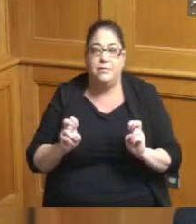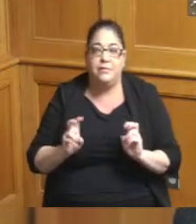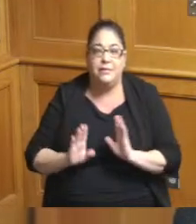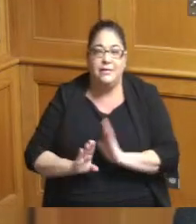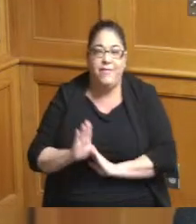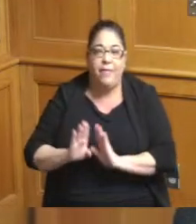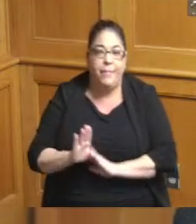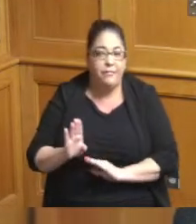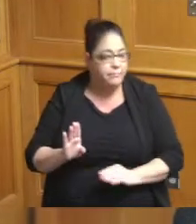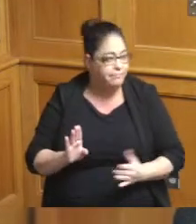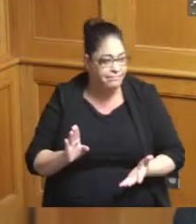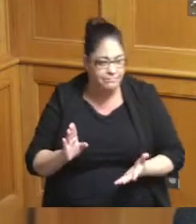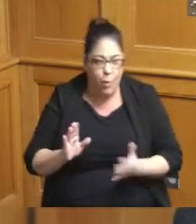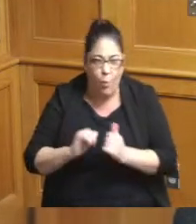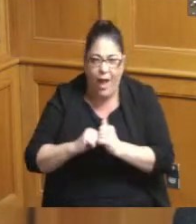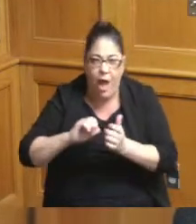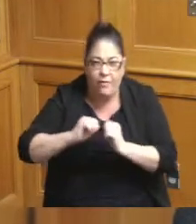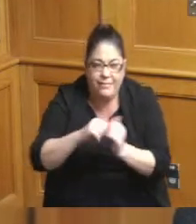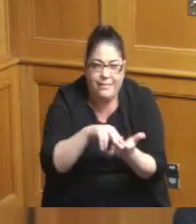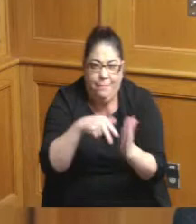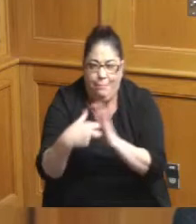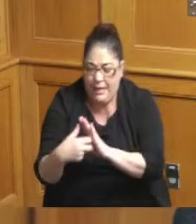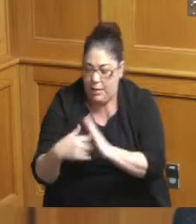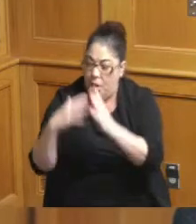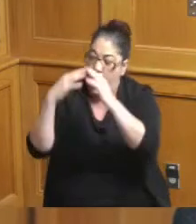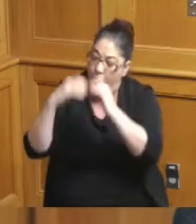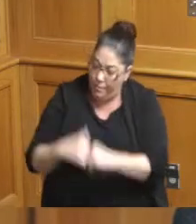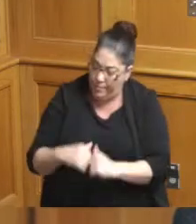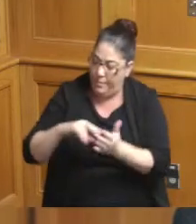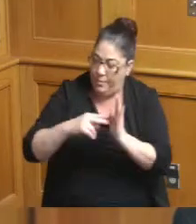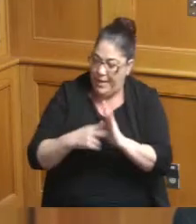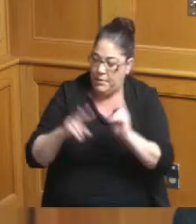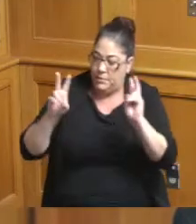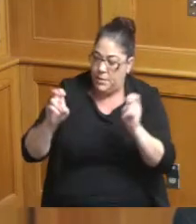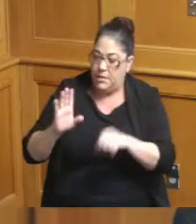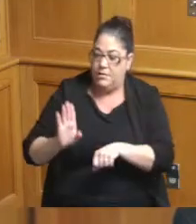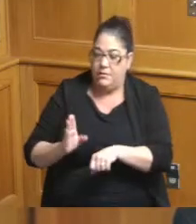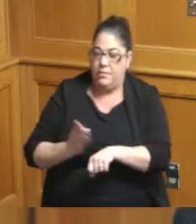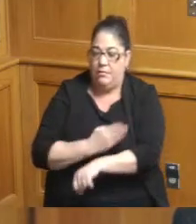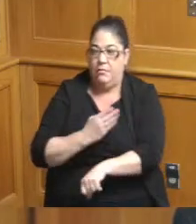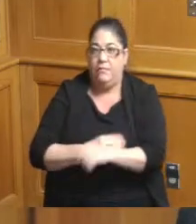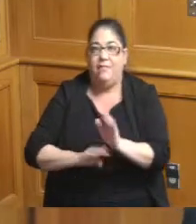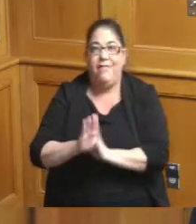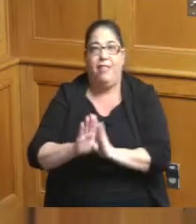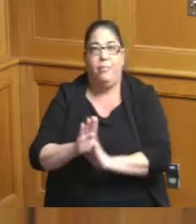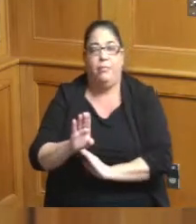confused as to what this Court's rationale was on that but the fact of the matter is that was